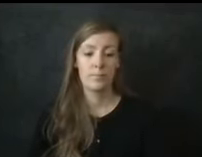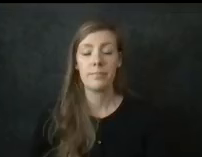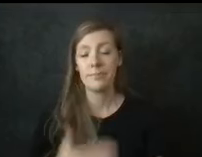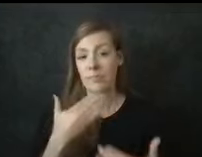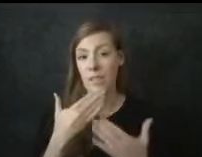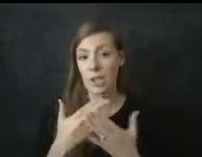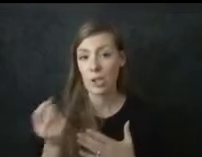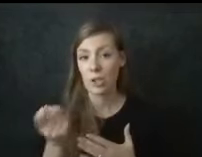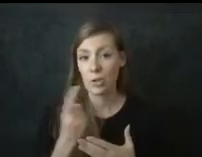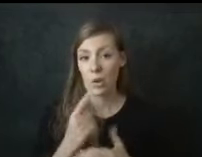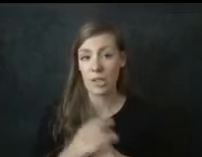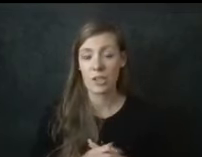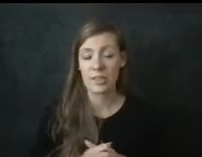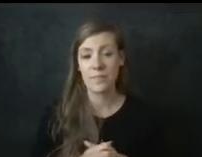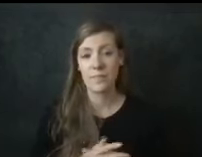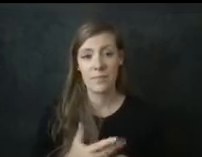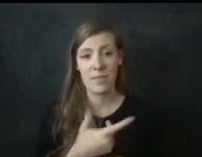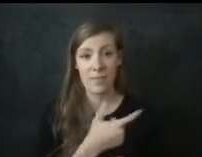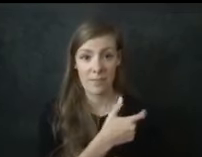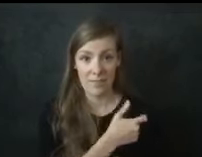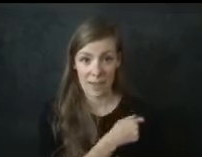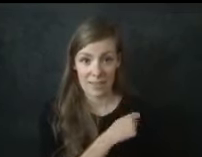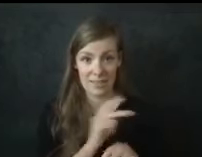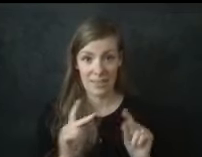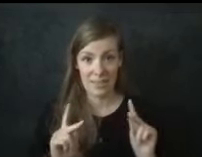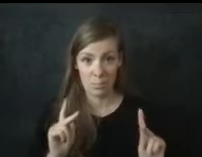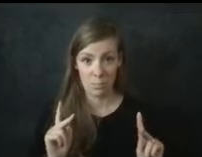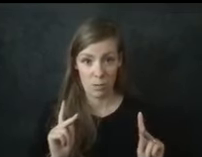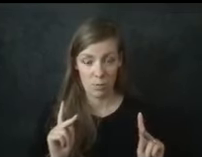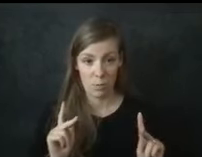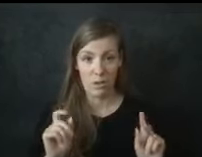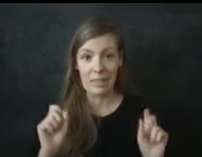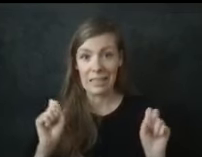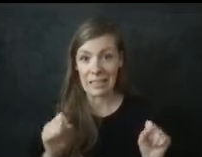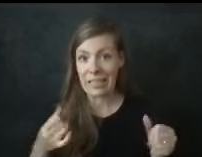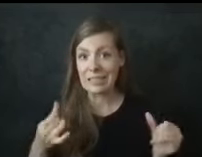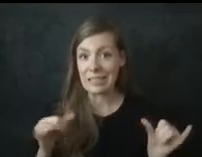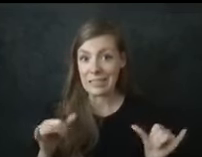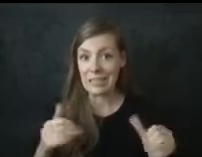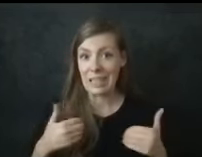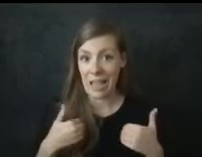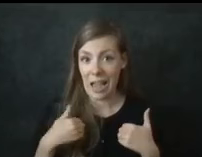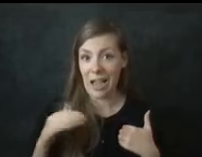Even vaccinated individuals can get COVID and transmit coded.